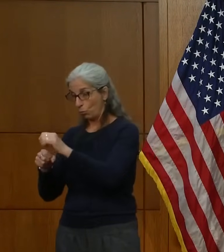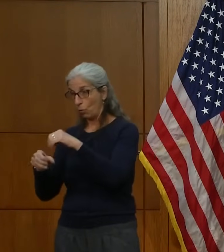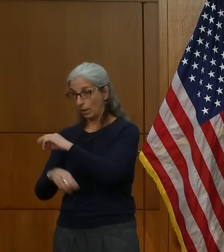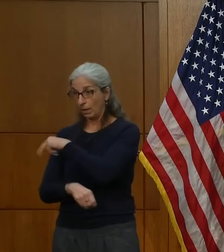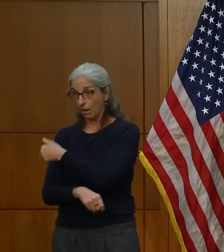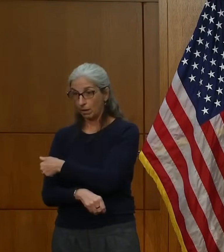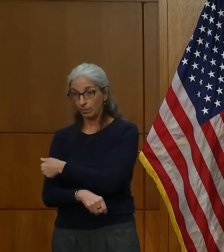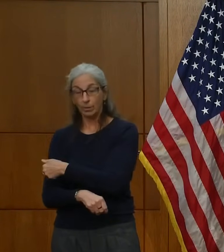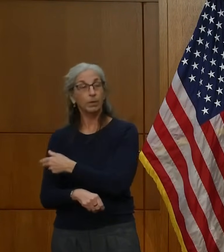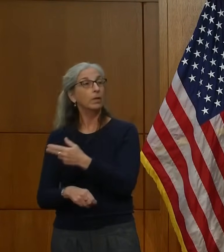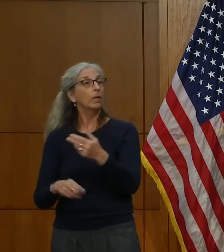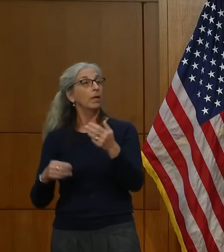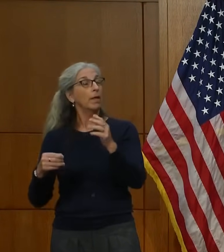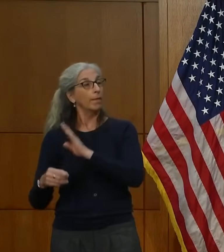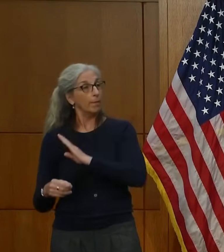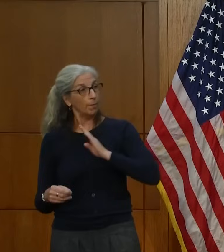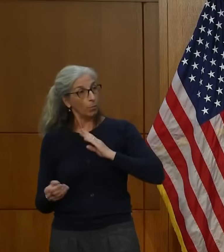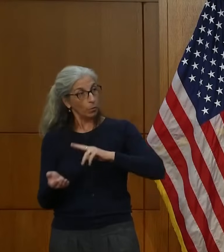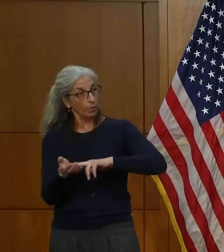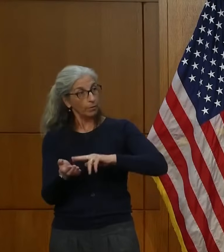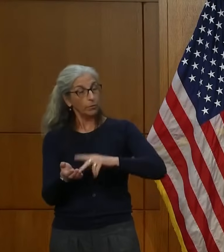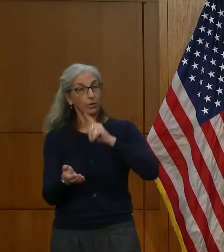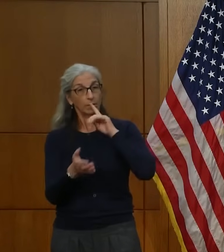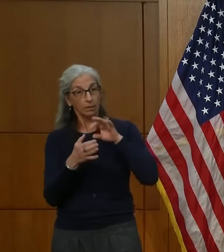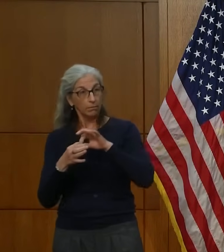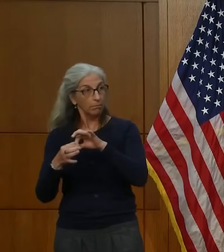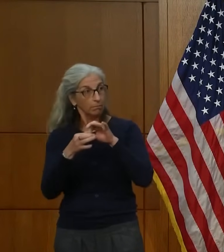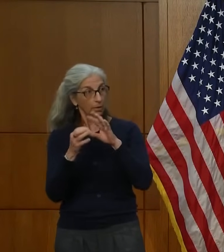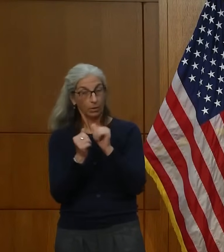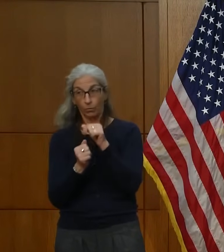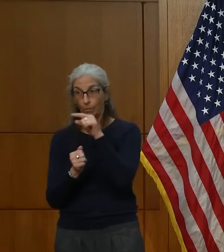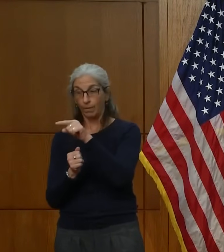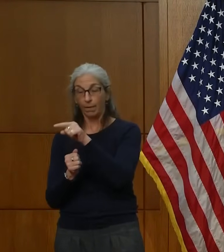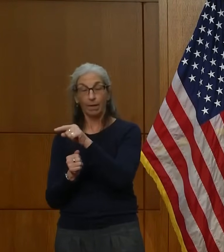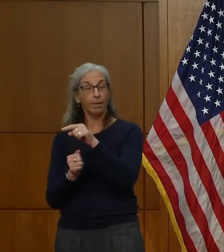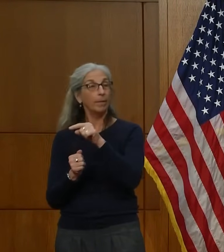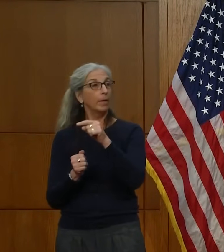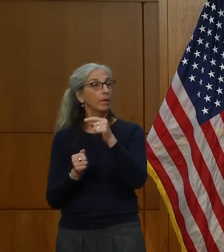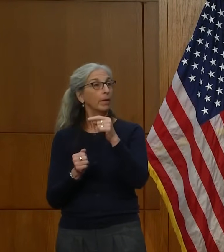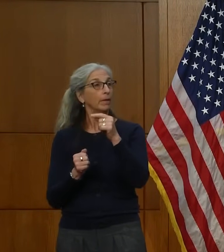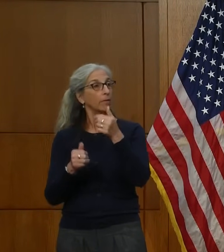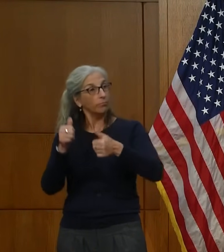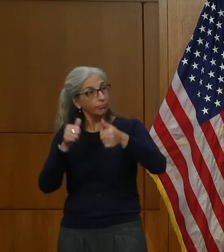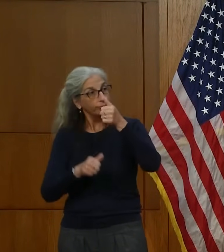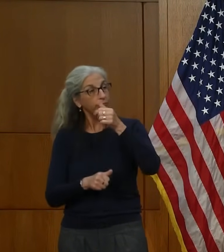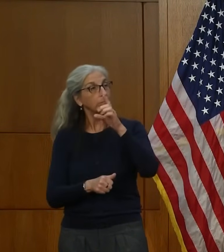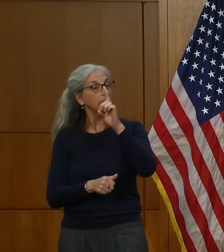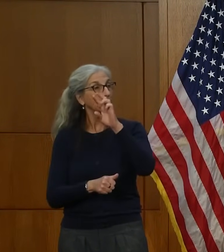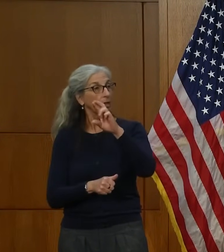AND THERE'S A LOT OF FLEXIBILITY ACTUALLY IN ANOTHER BOARD OF NURSING, SO THE OUR